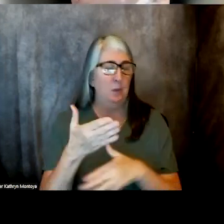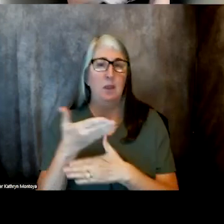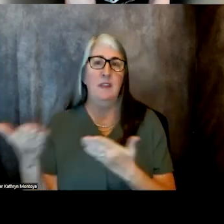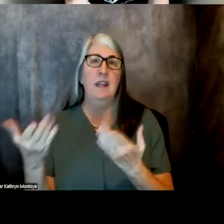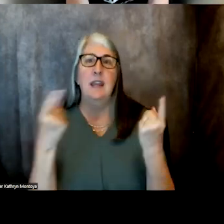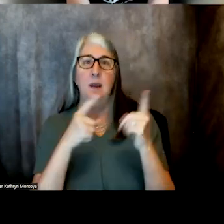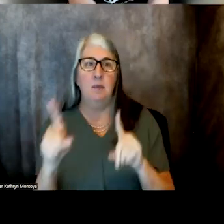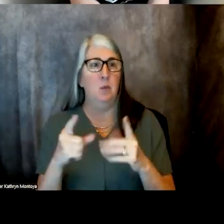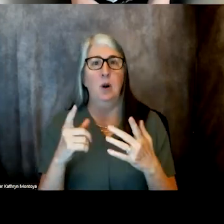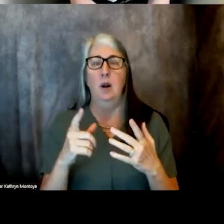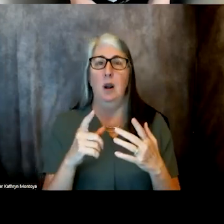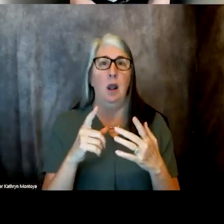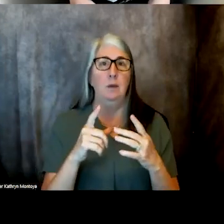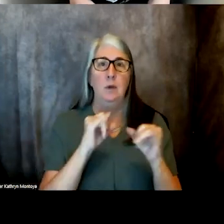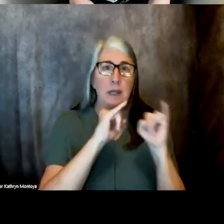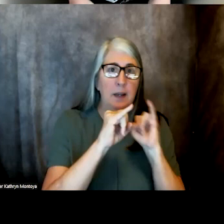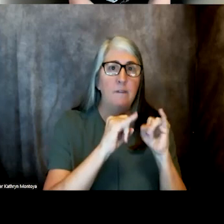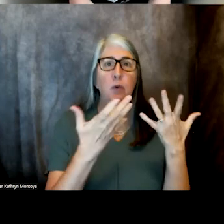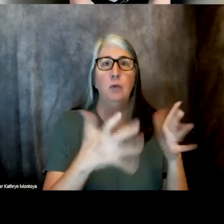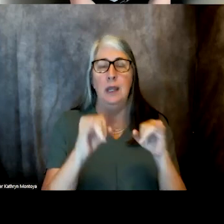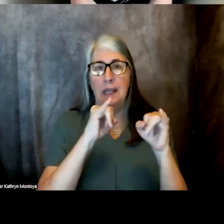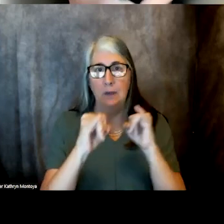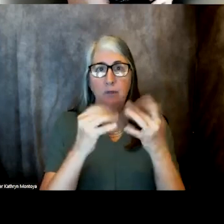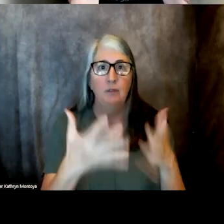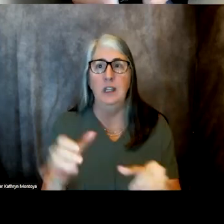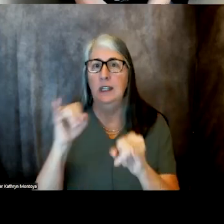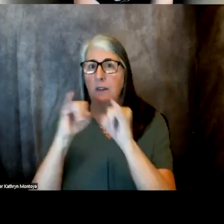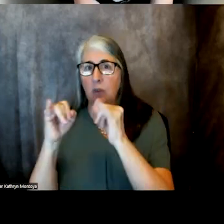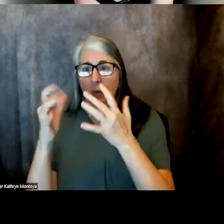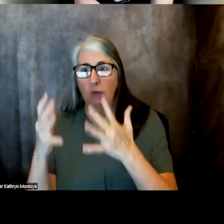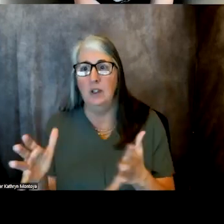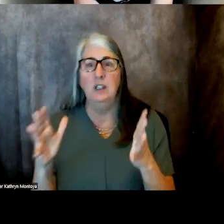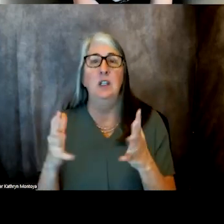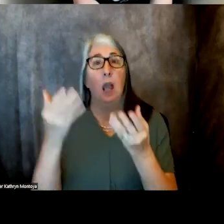OR 3 INTERVIEWS AND WAS TOLD I WAS THE TOP CANDIDATE AND THEY